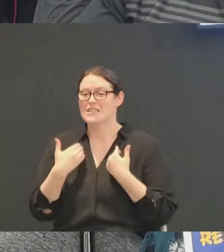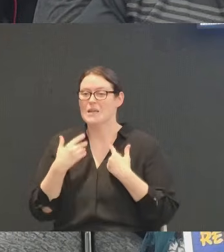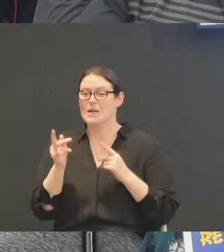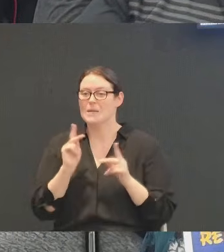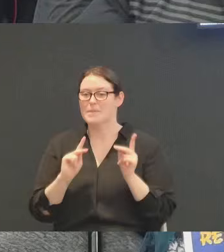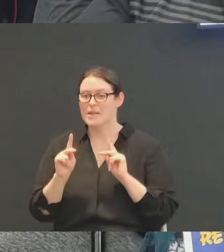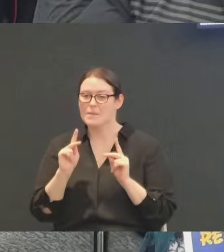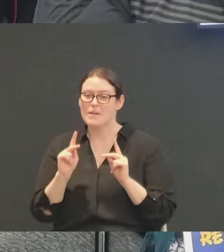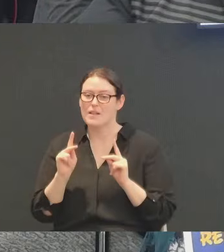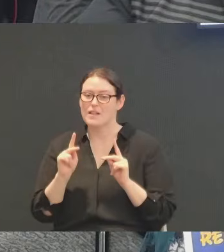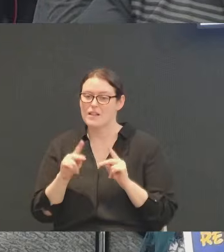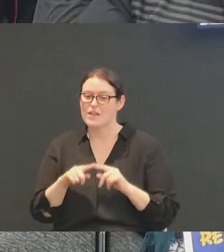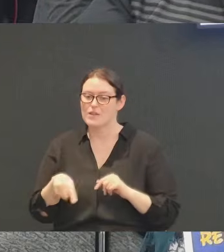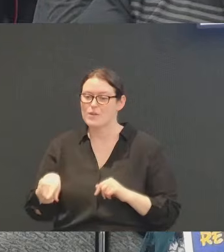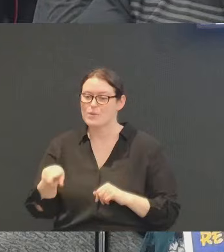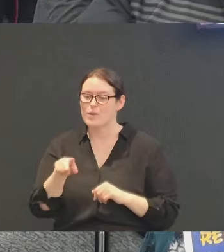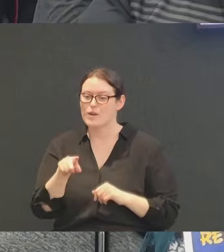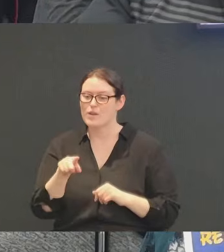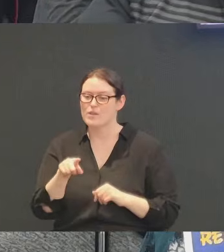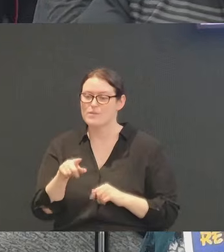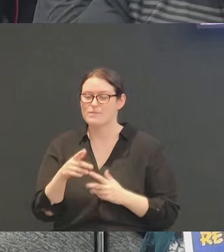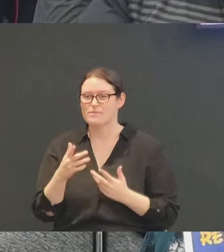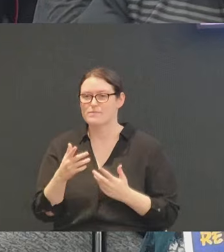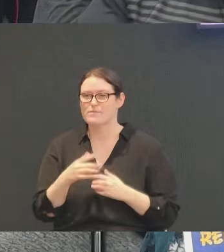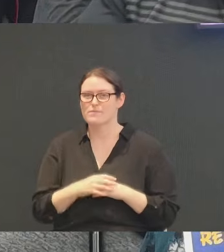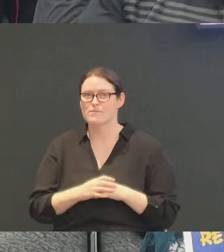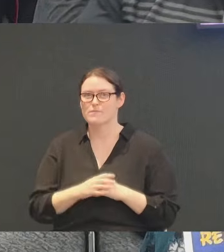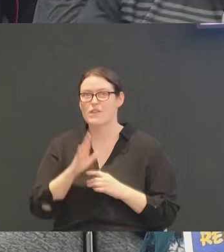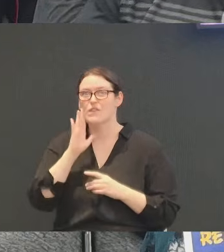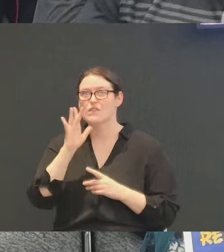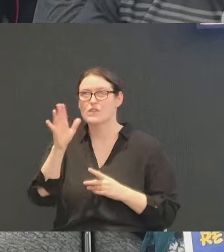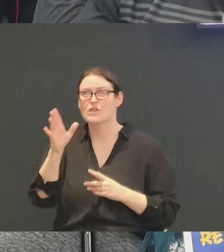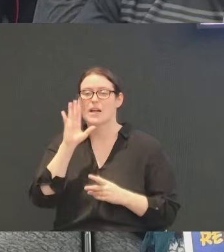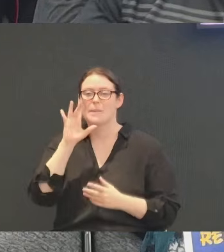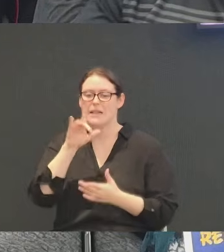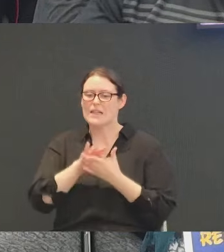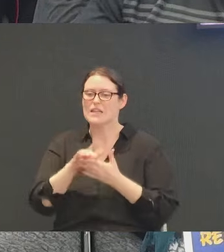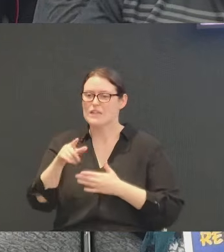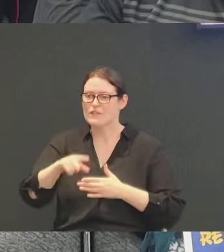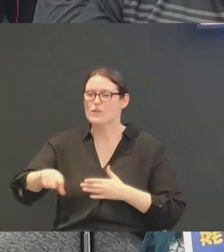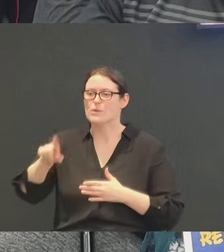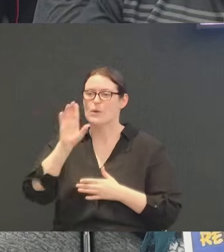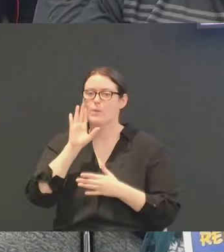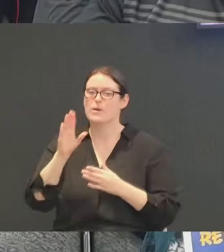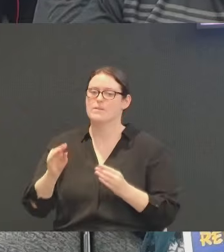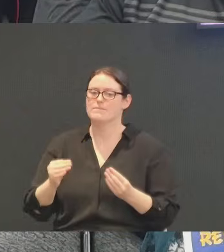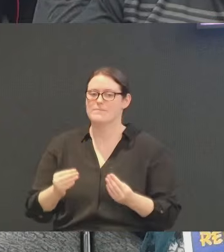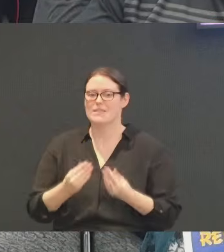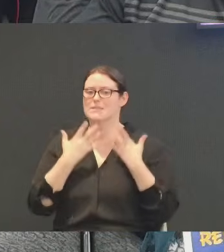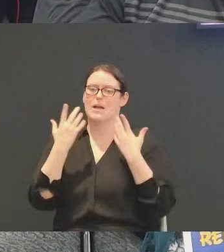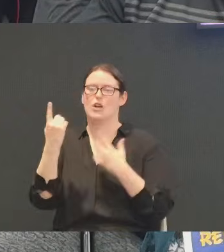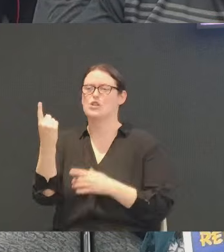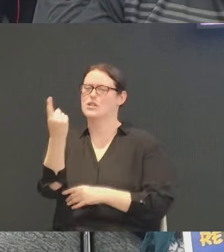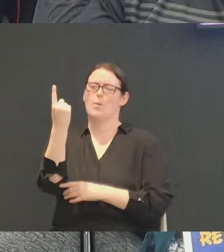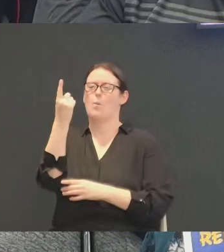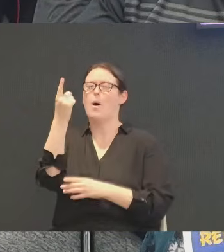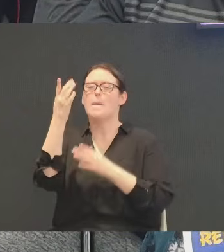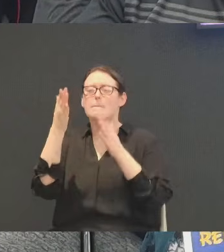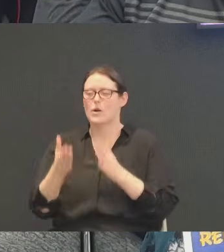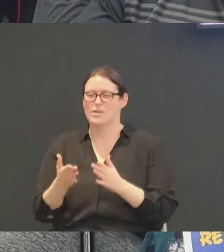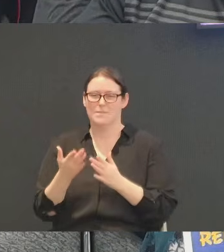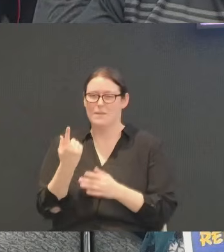you're one day I truly believe you all are going to inspire someone. Even if it's just one person.